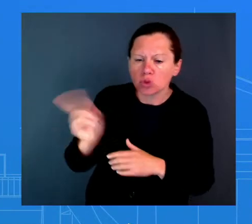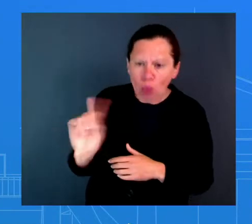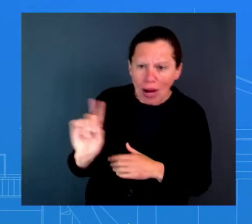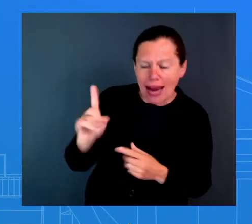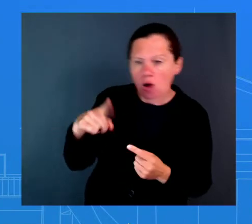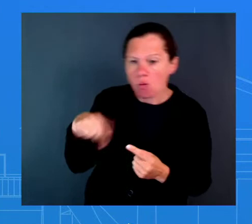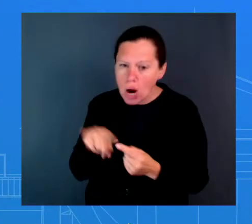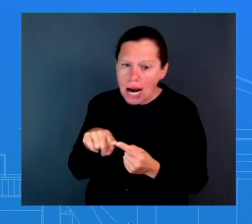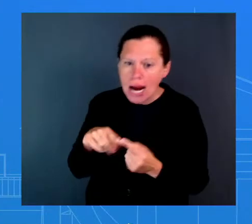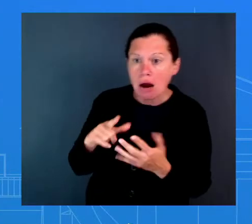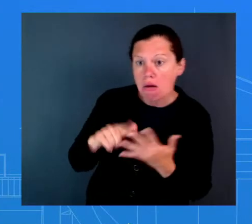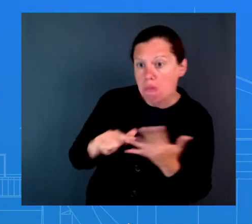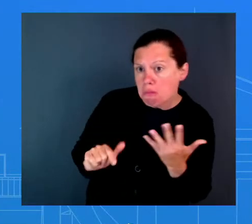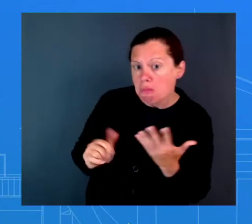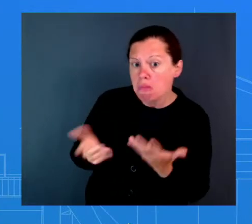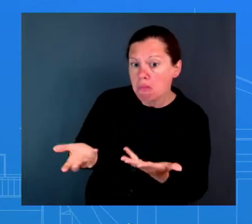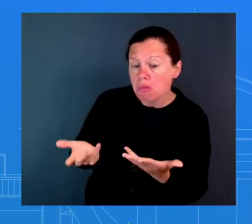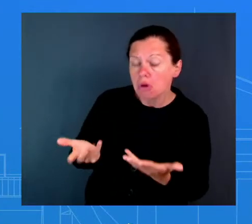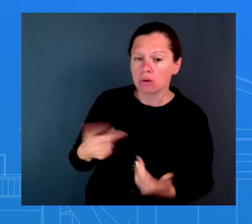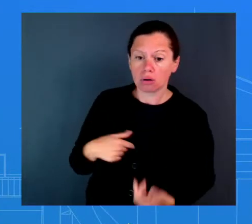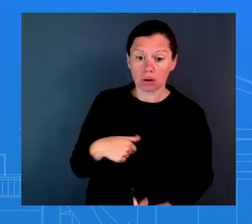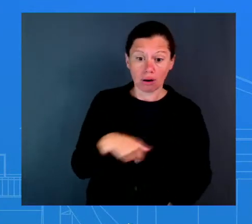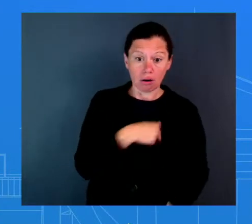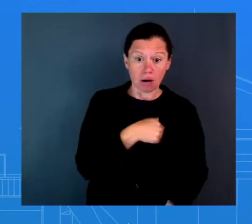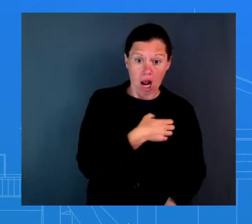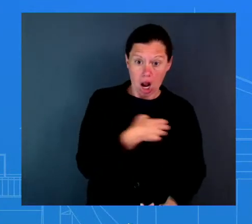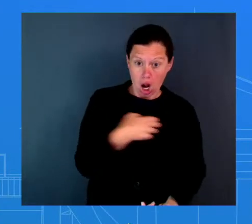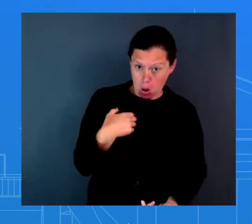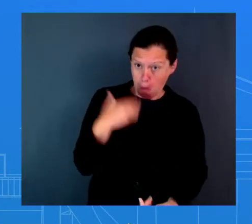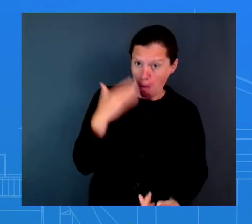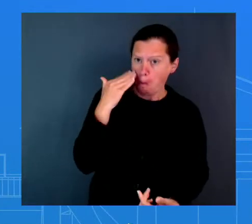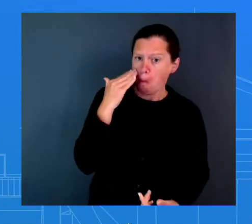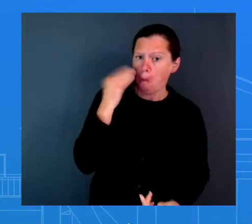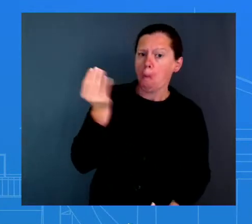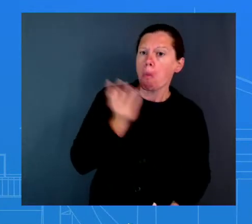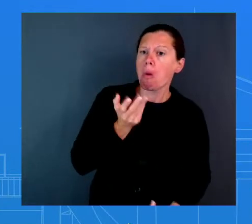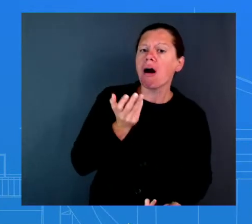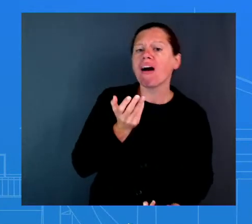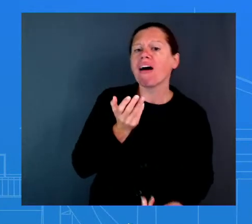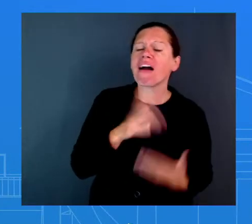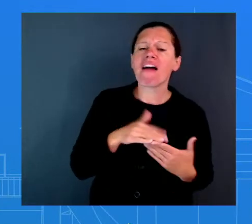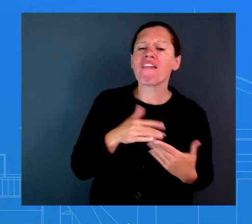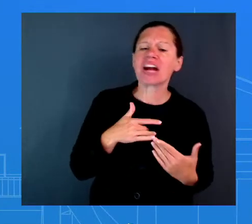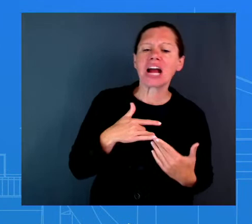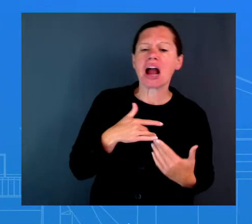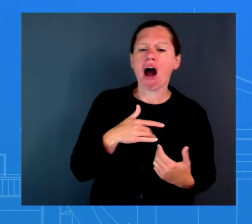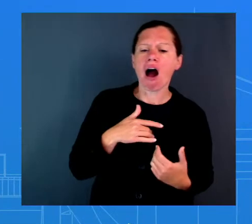some senators who say that there is some sort of equivalency, like, you know, you're not sending ATAC- -- you shouldn't send ATACMS,